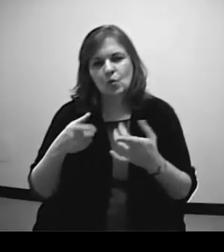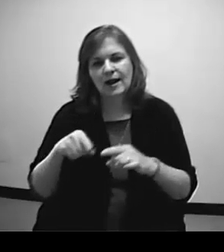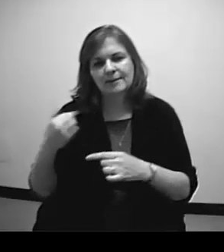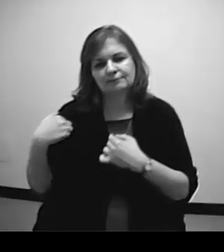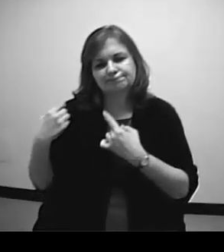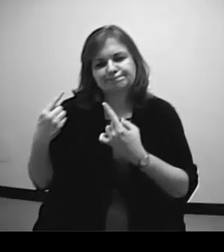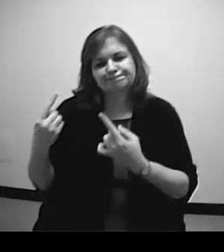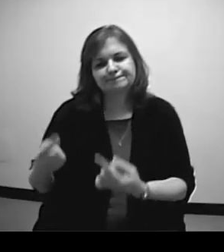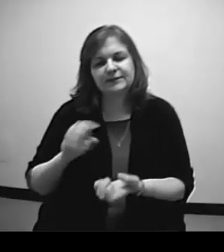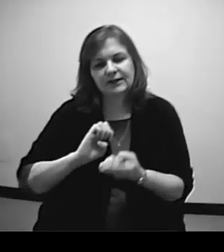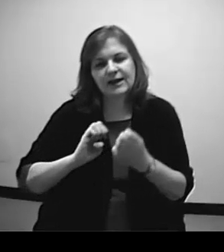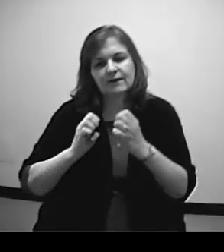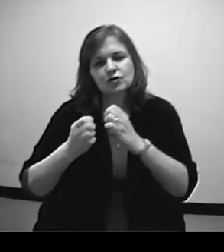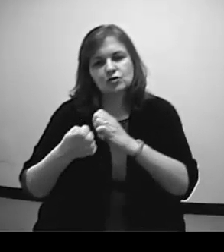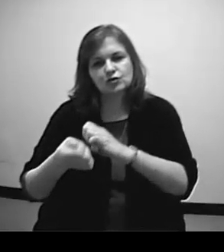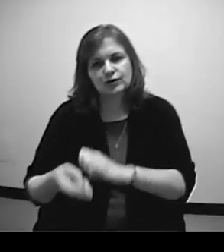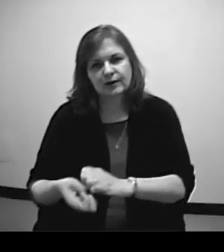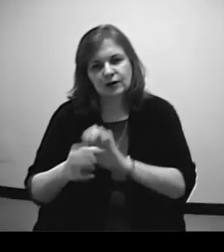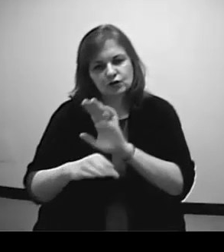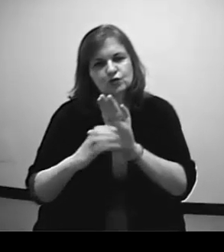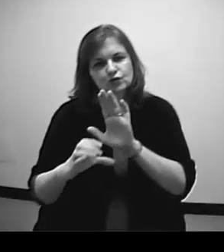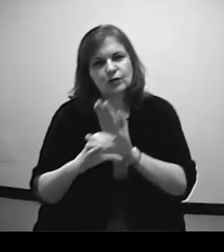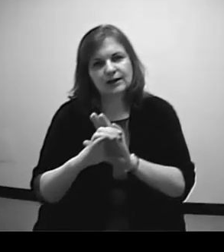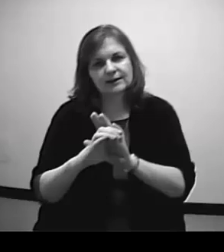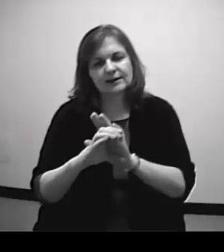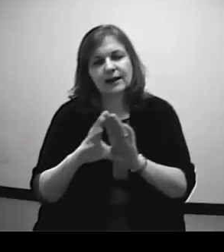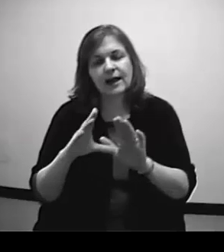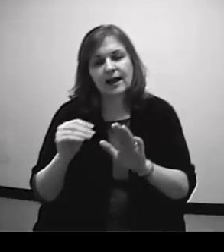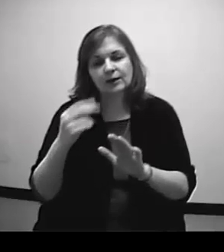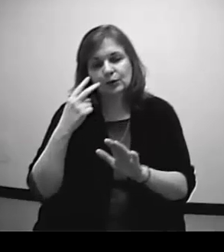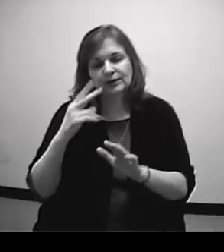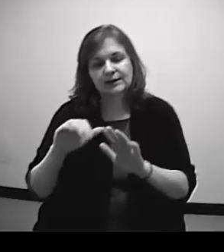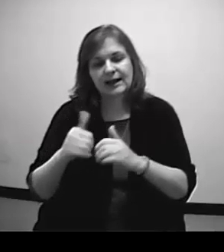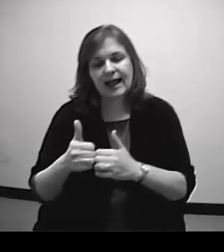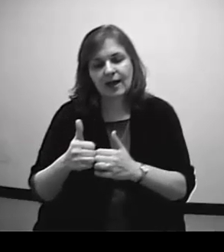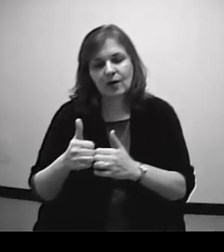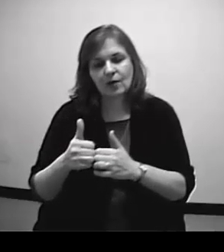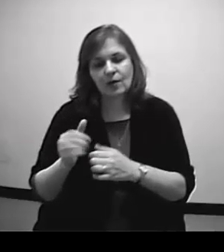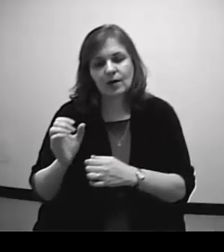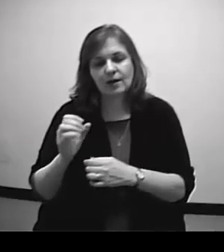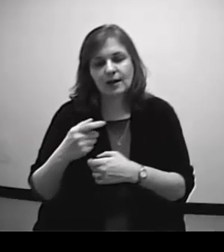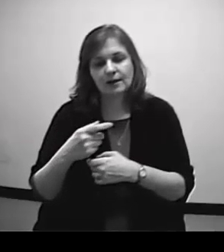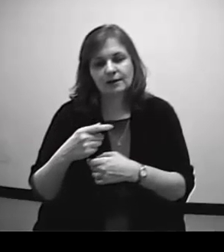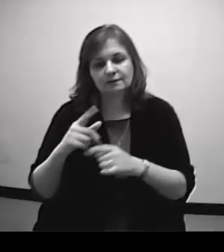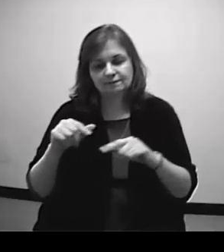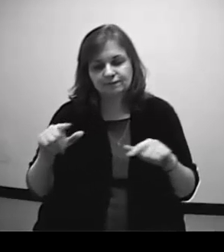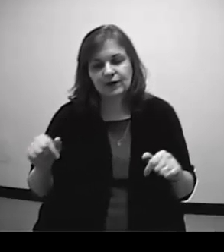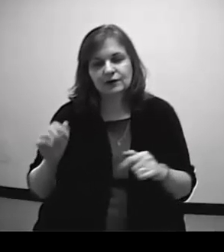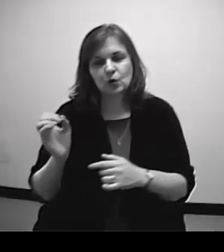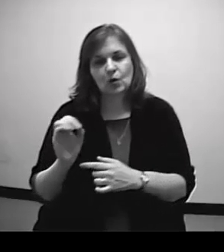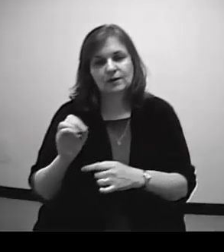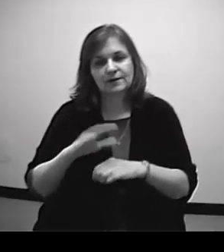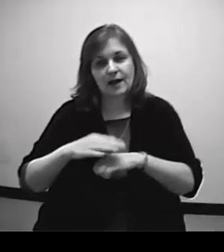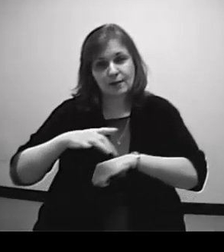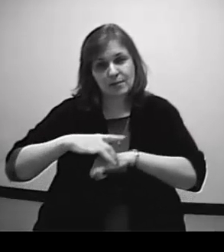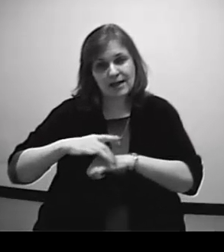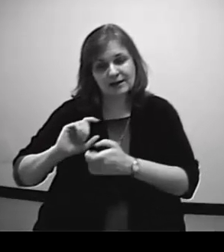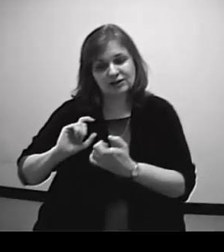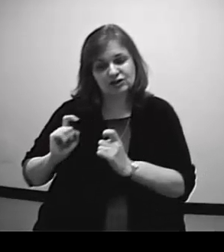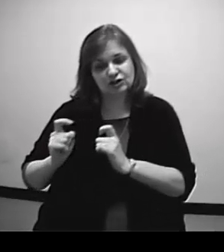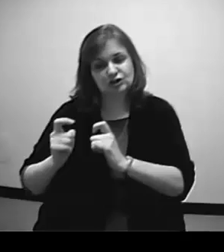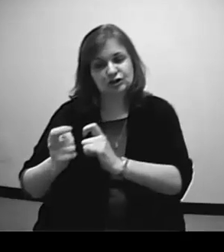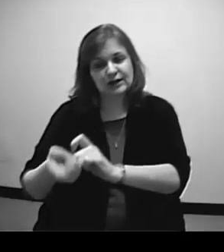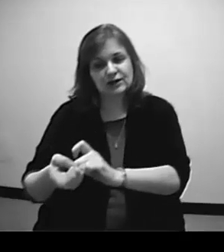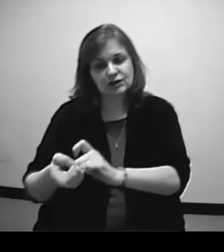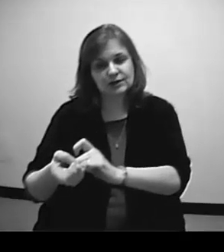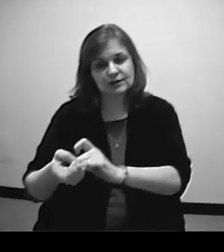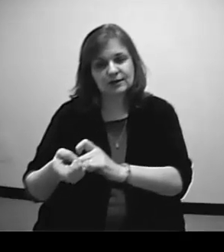traits in our world and the progress or production of organisms on this planet - we look at them as being a very high contributor